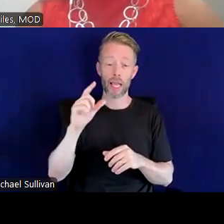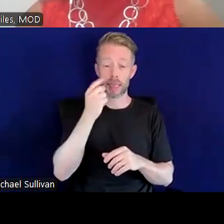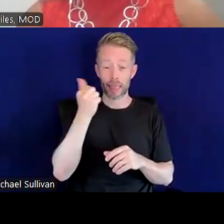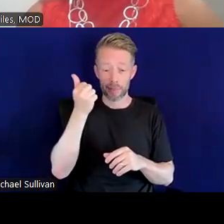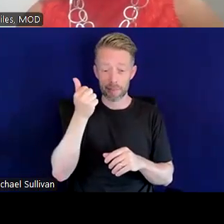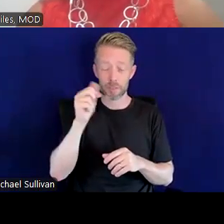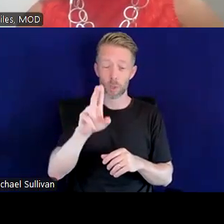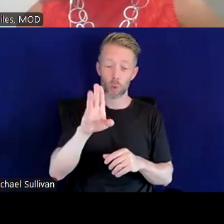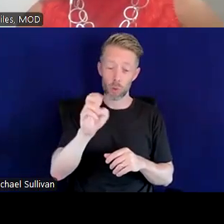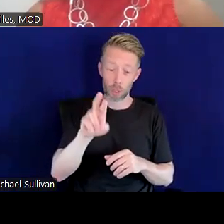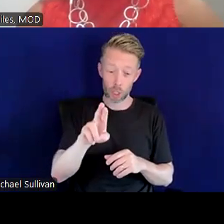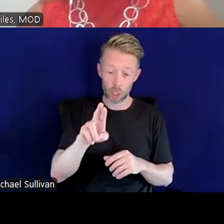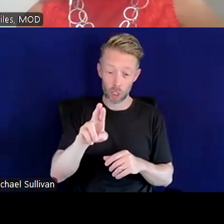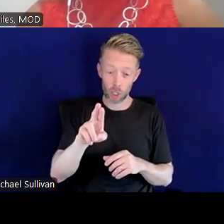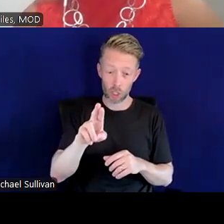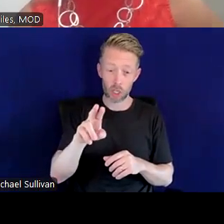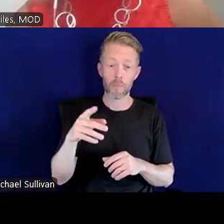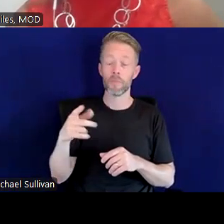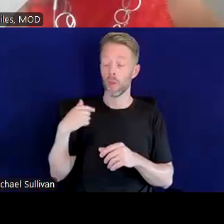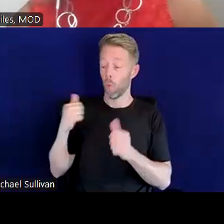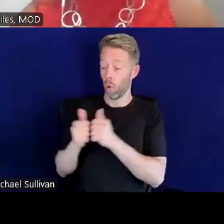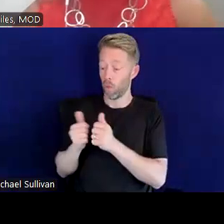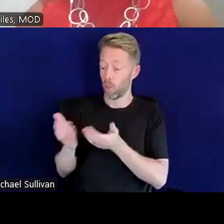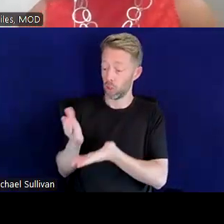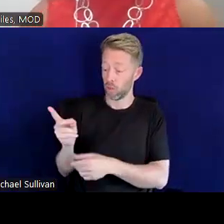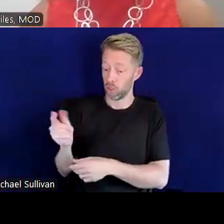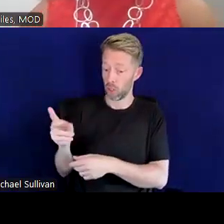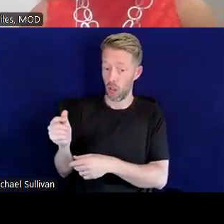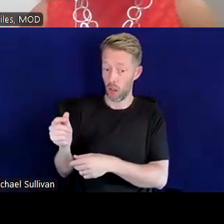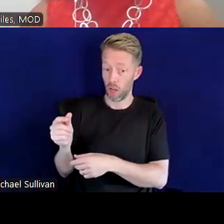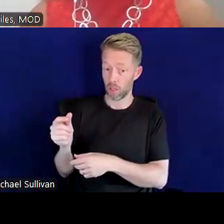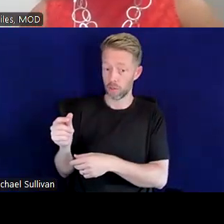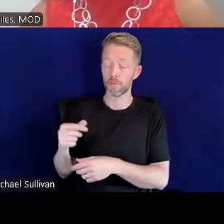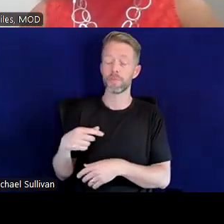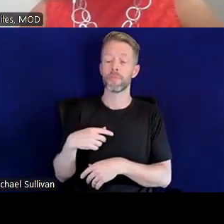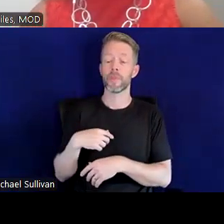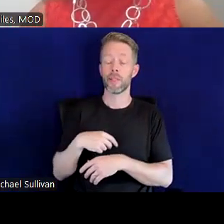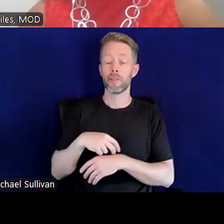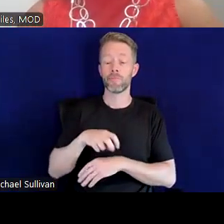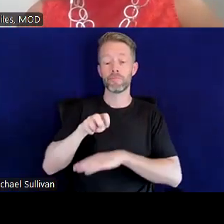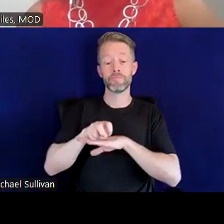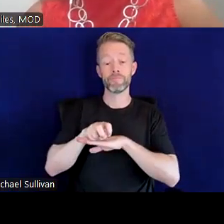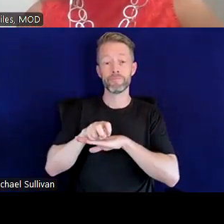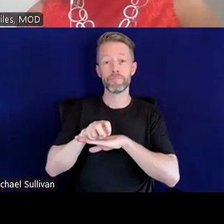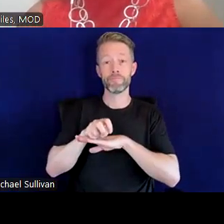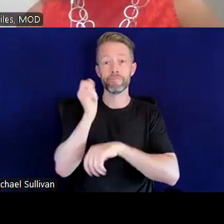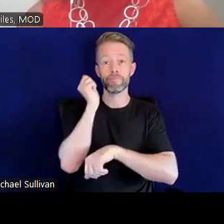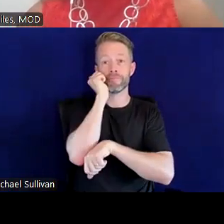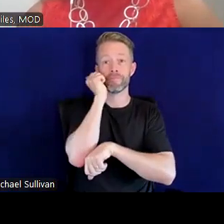sometimes there's issues with using ride share as a service dog, excuse me, as a after dog